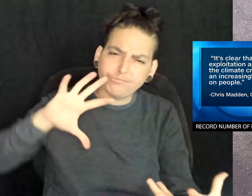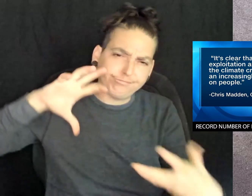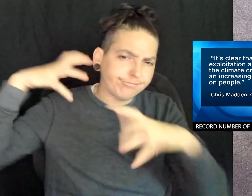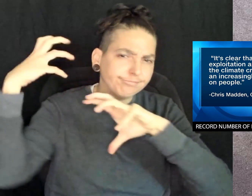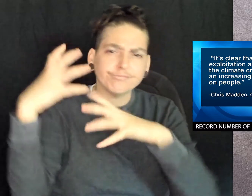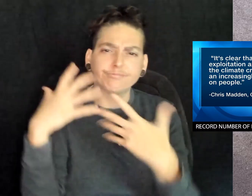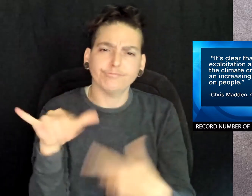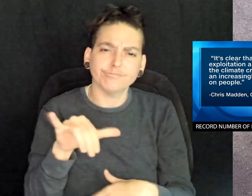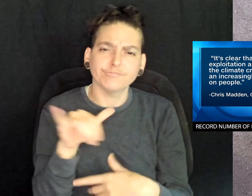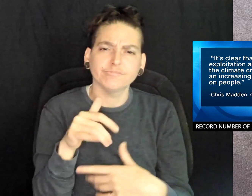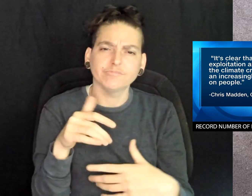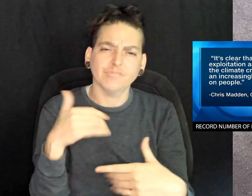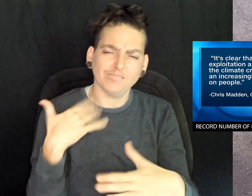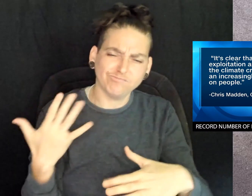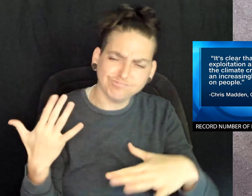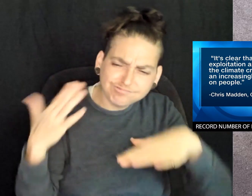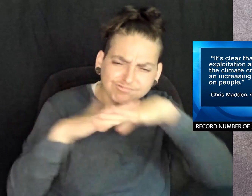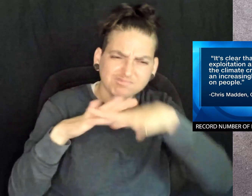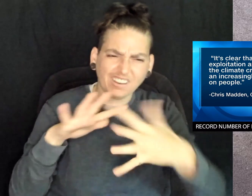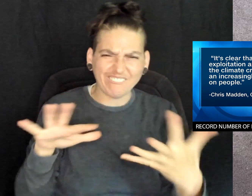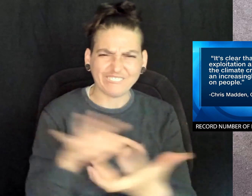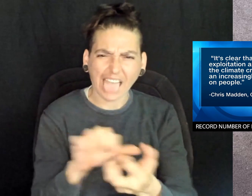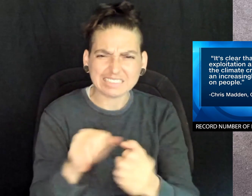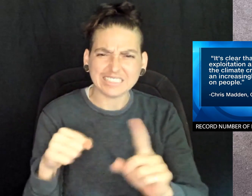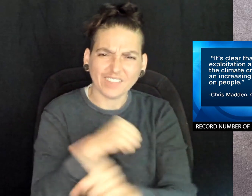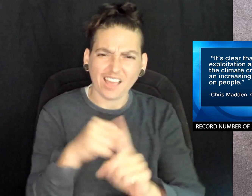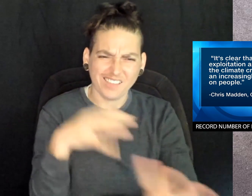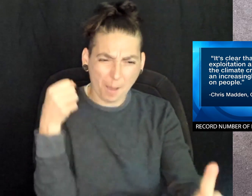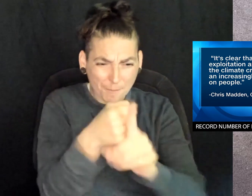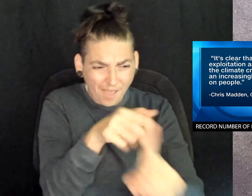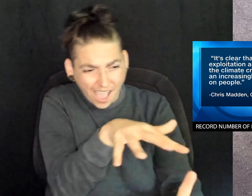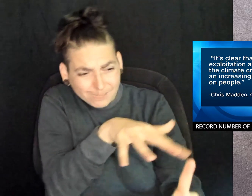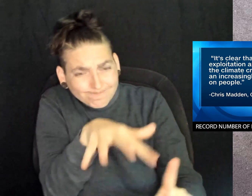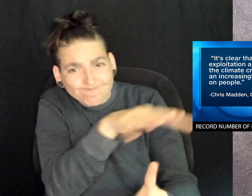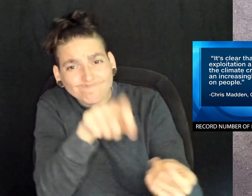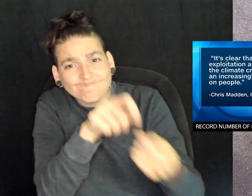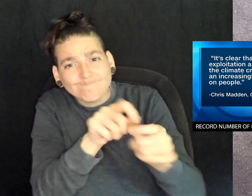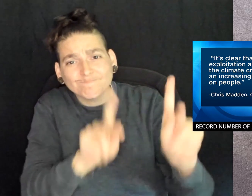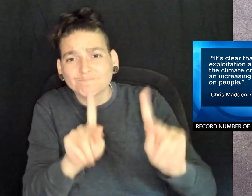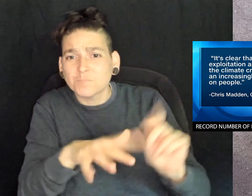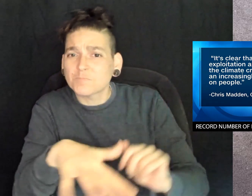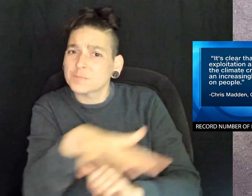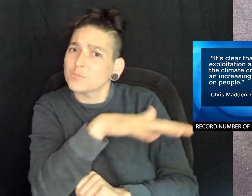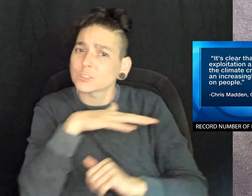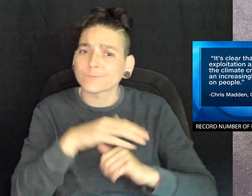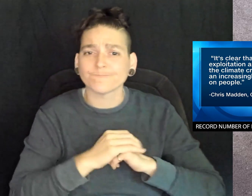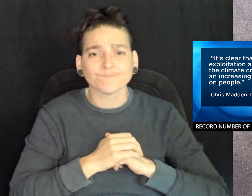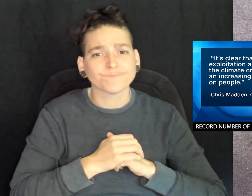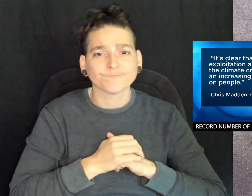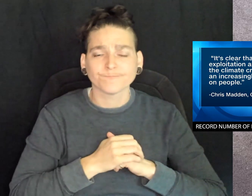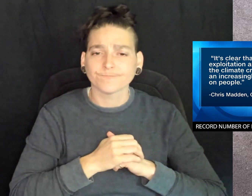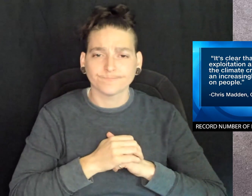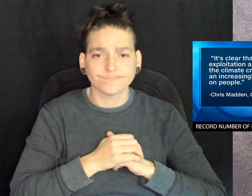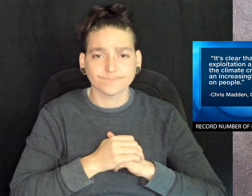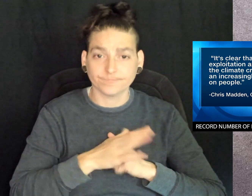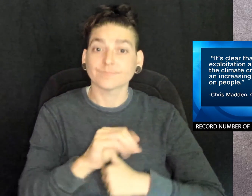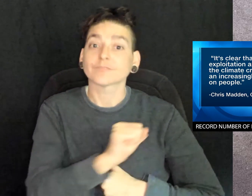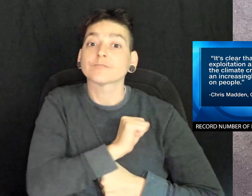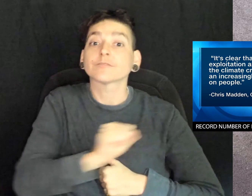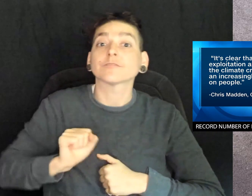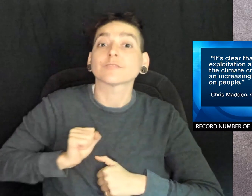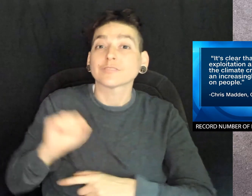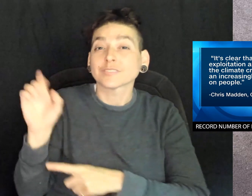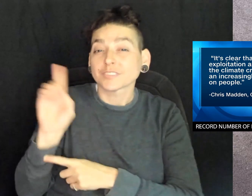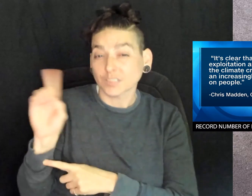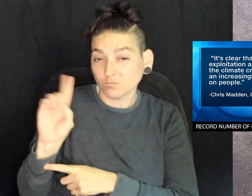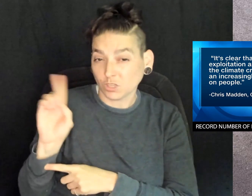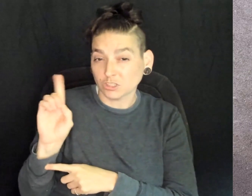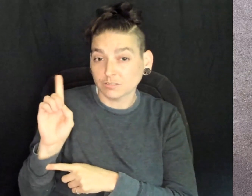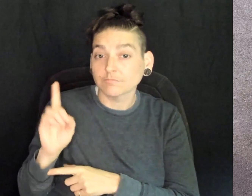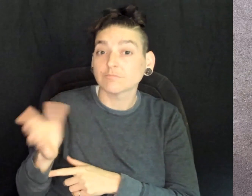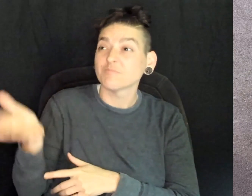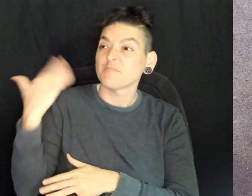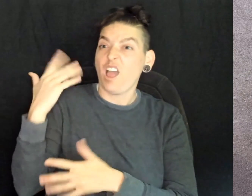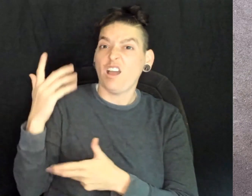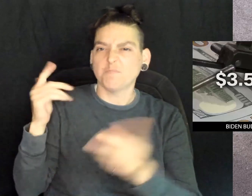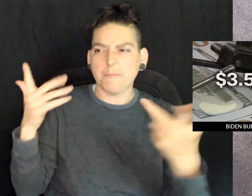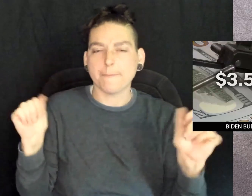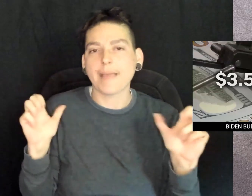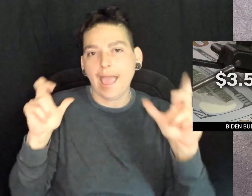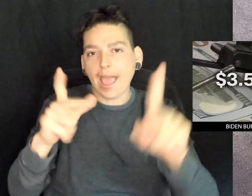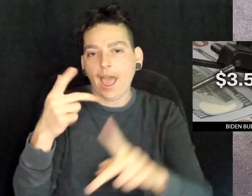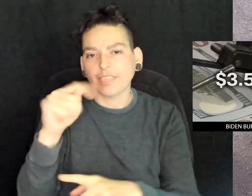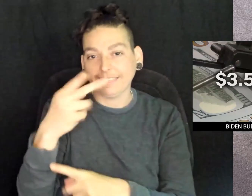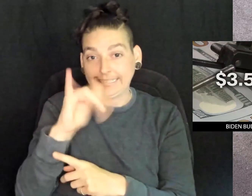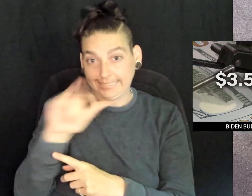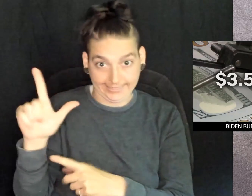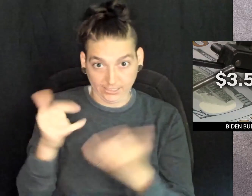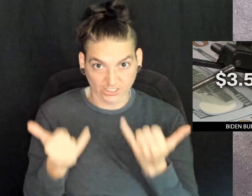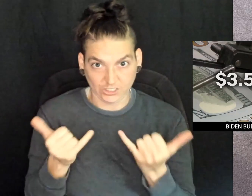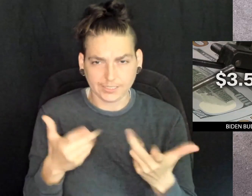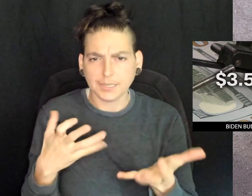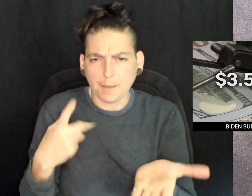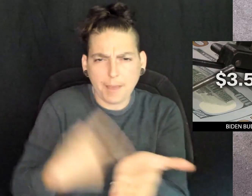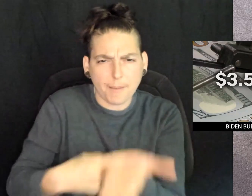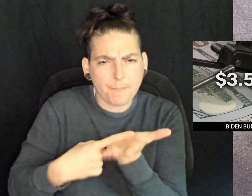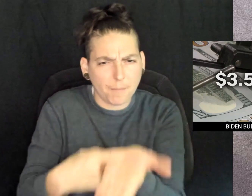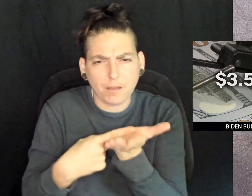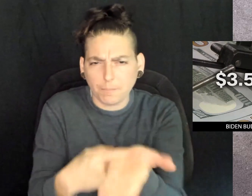that's driving the climate crisis are also having an increasingly violent impact on people